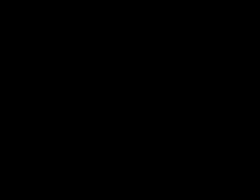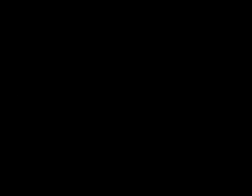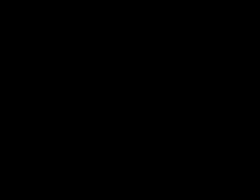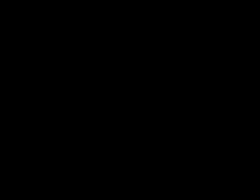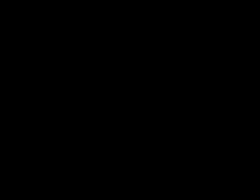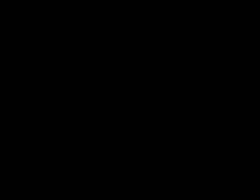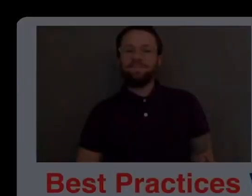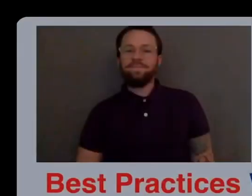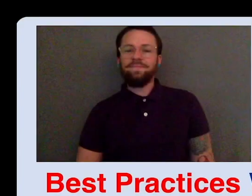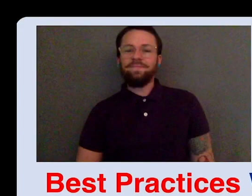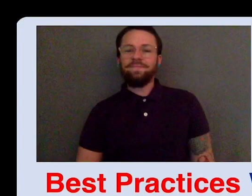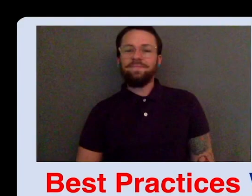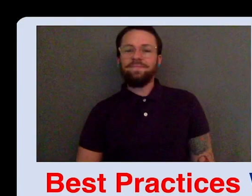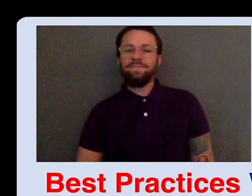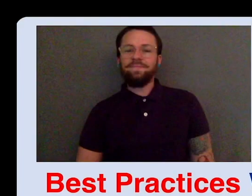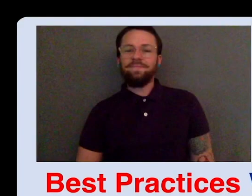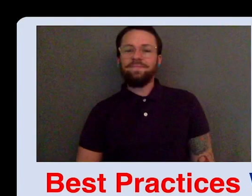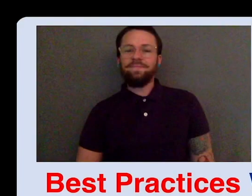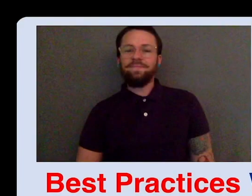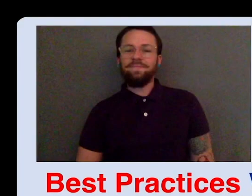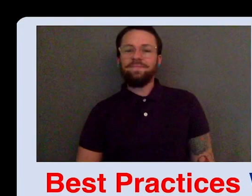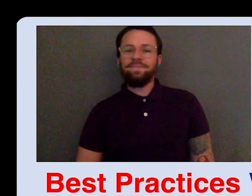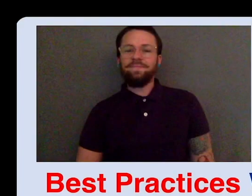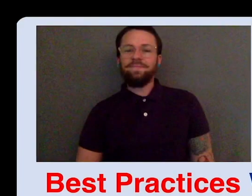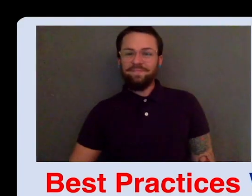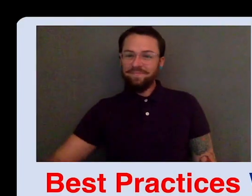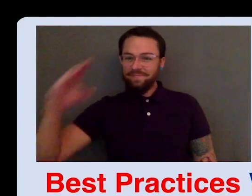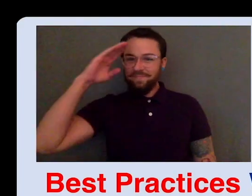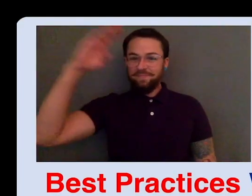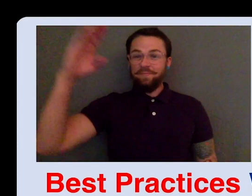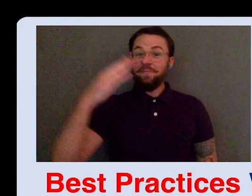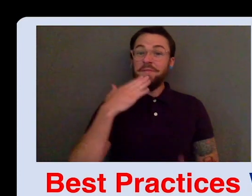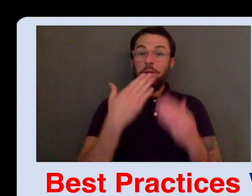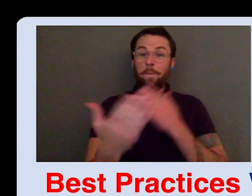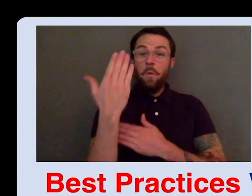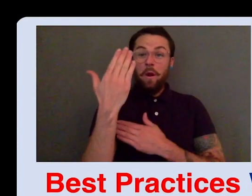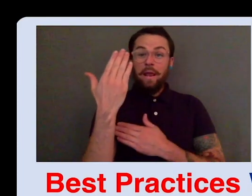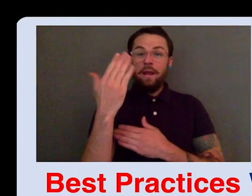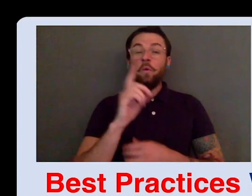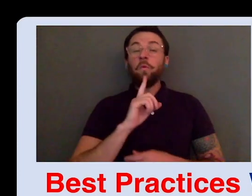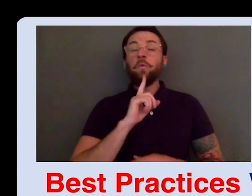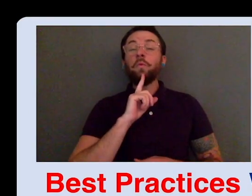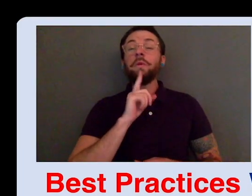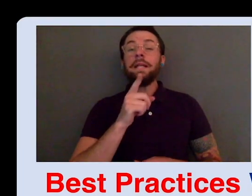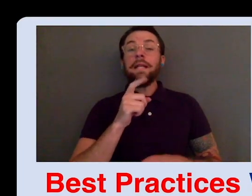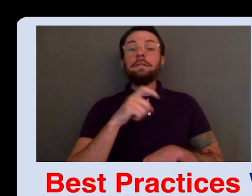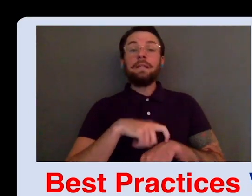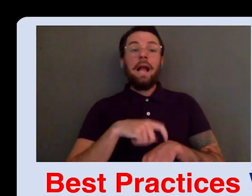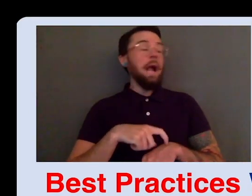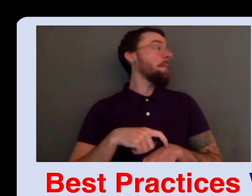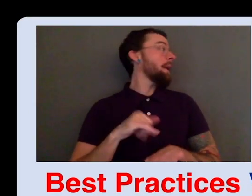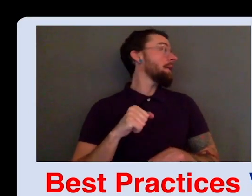> Hello, good morning, everyone!